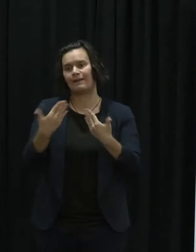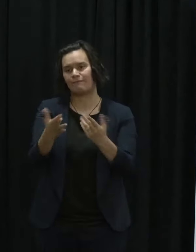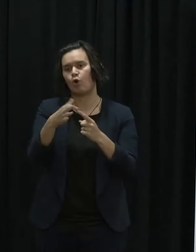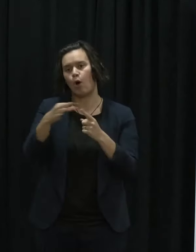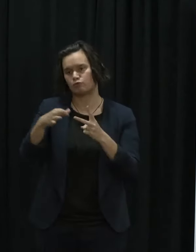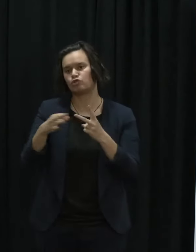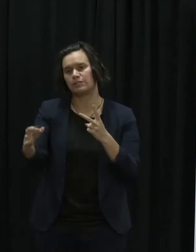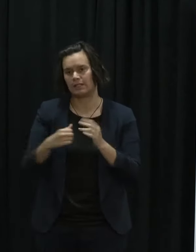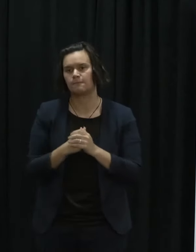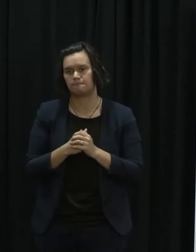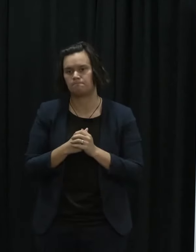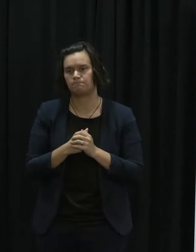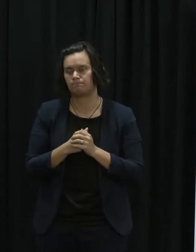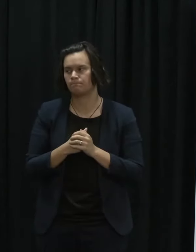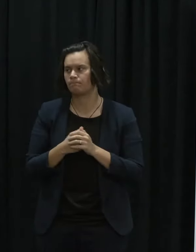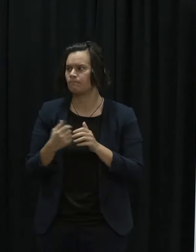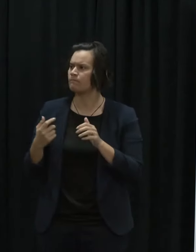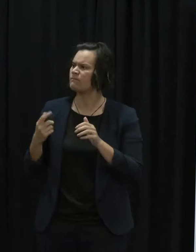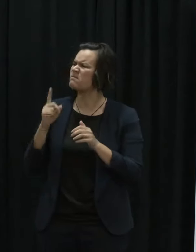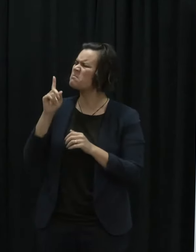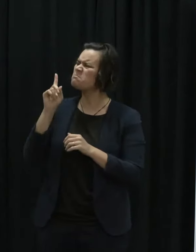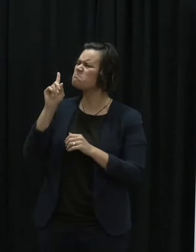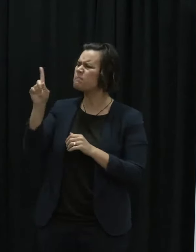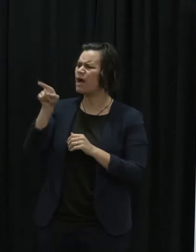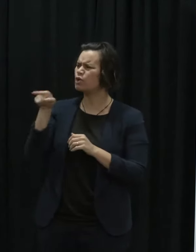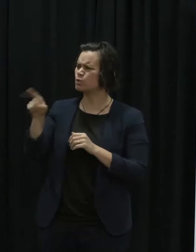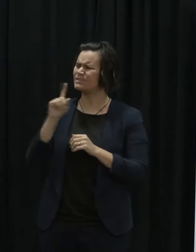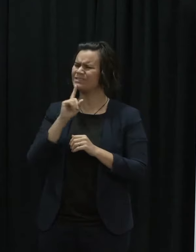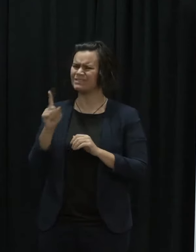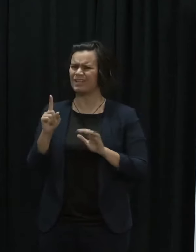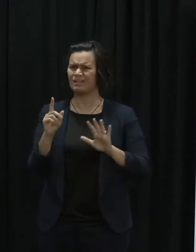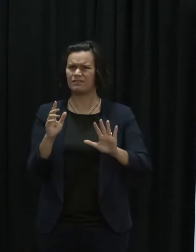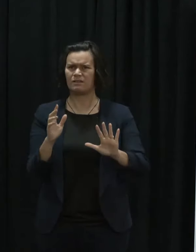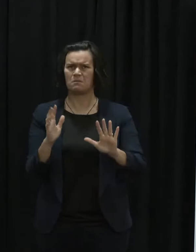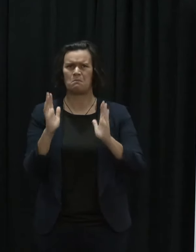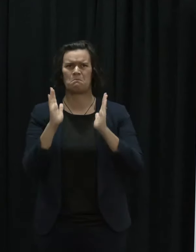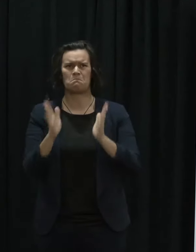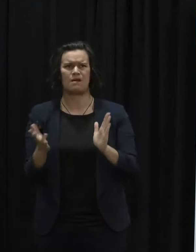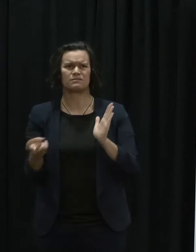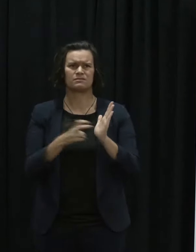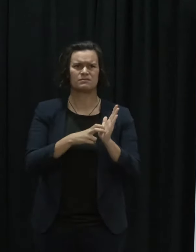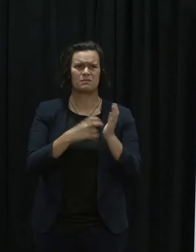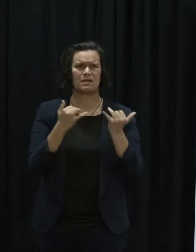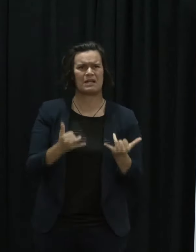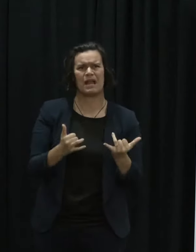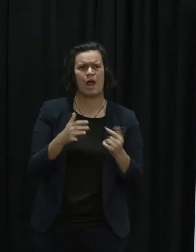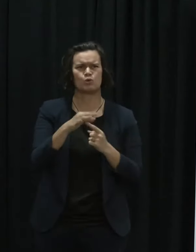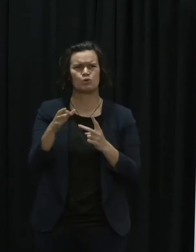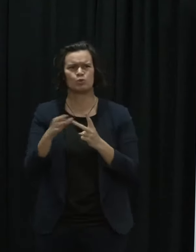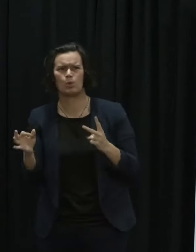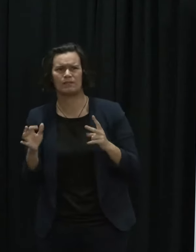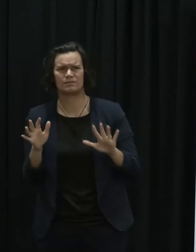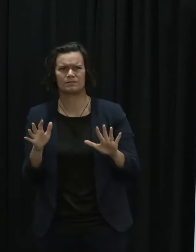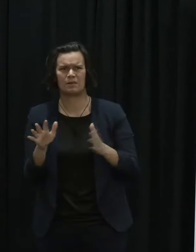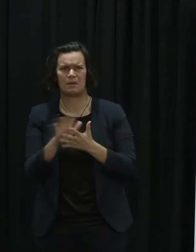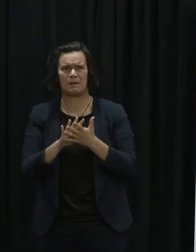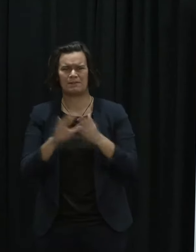need everyone in rather than some out. You went about getting that